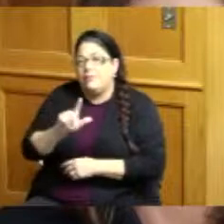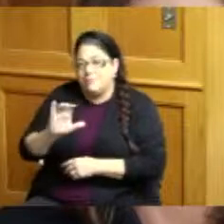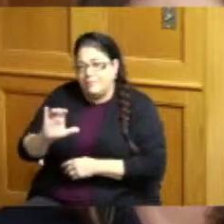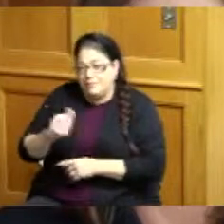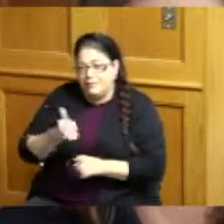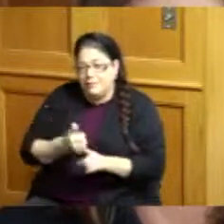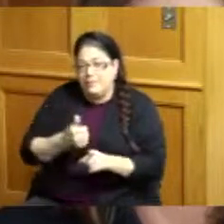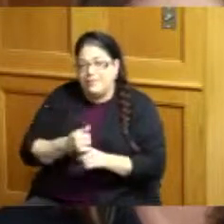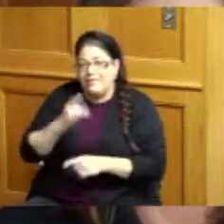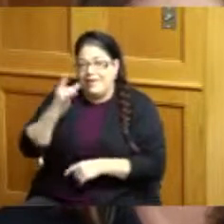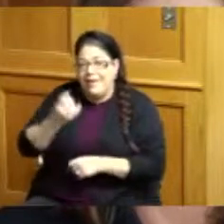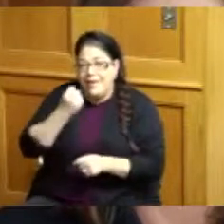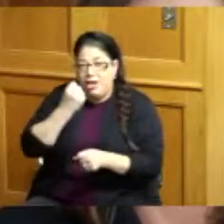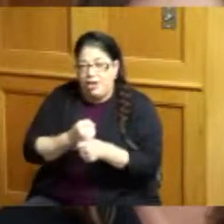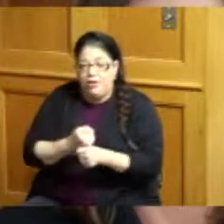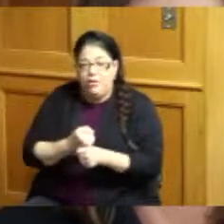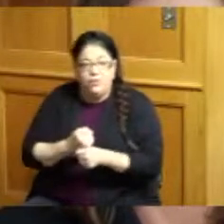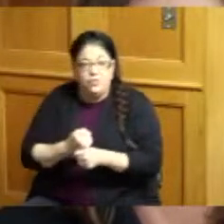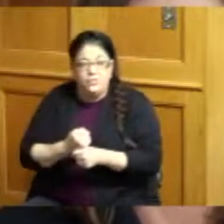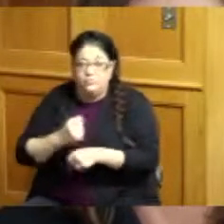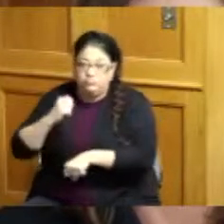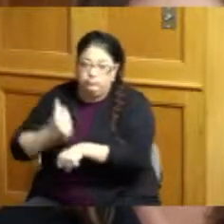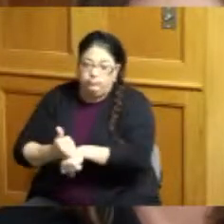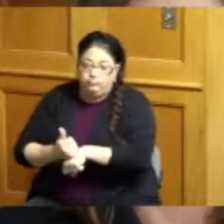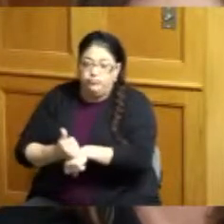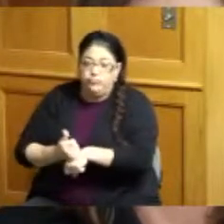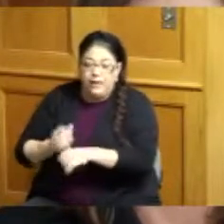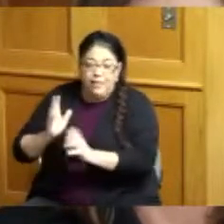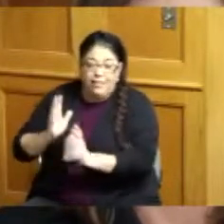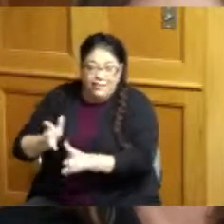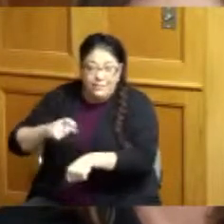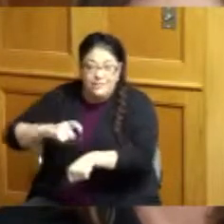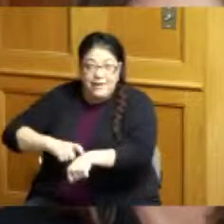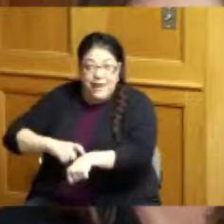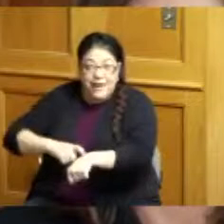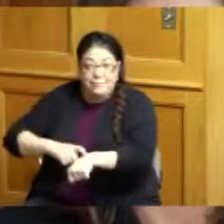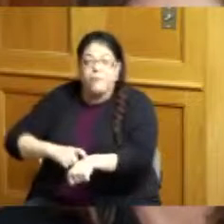eight years that was already in place but the incentive will be reduced from 50 to 25 percent